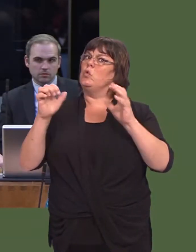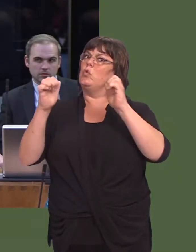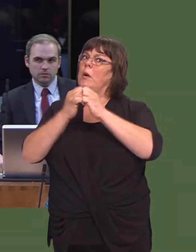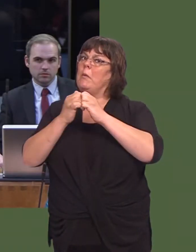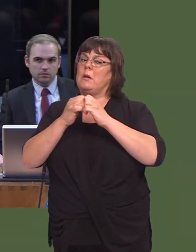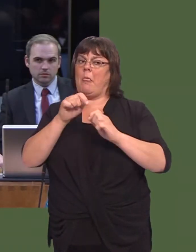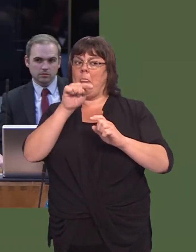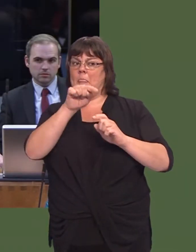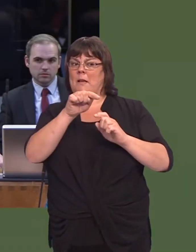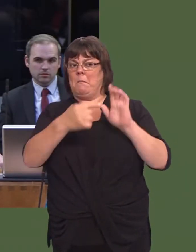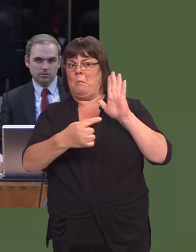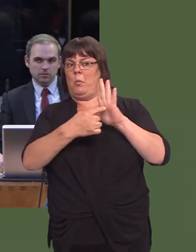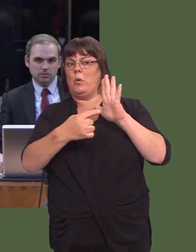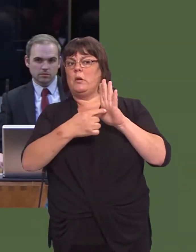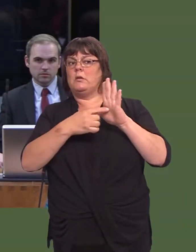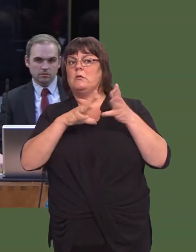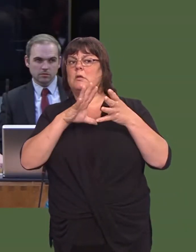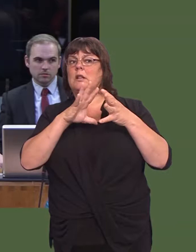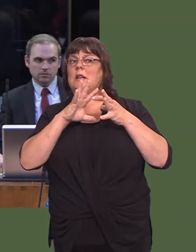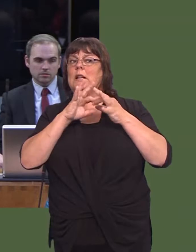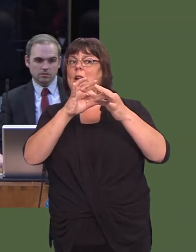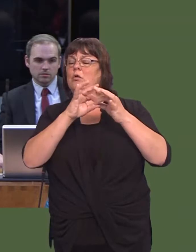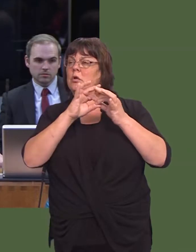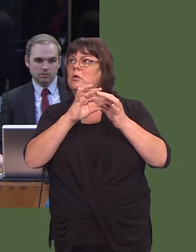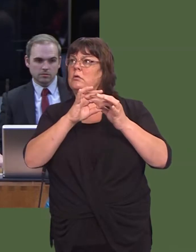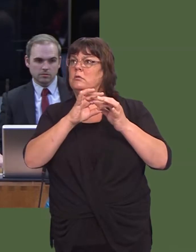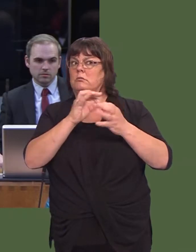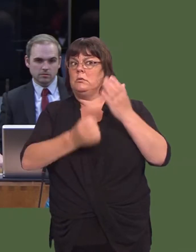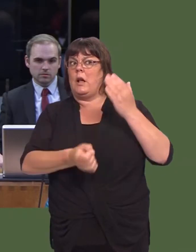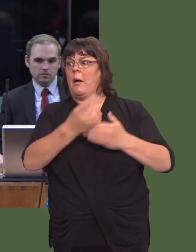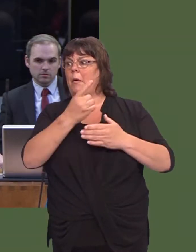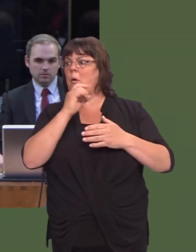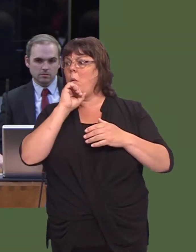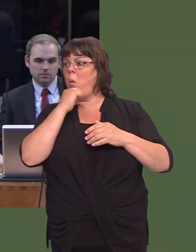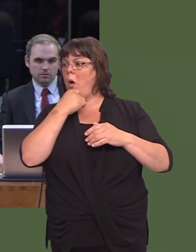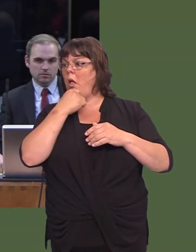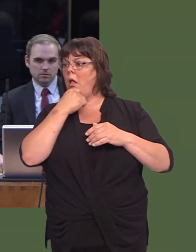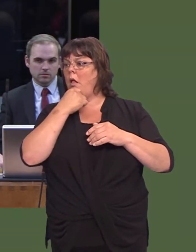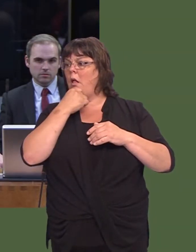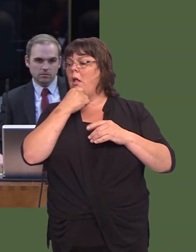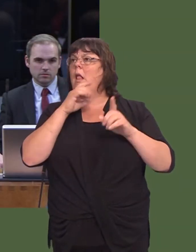here and now that this crucial connection will see the light of day, in line with the